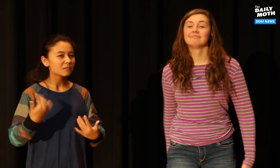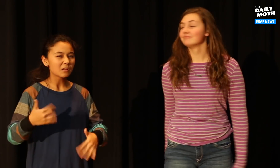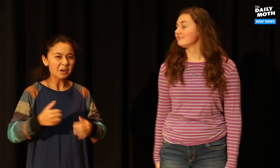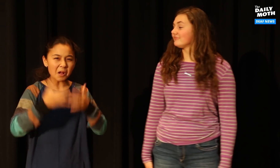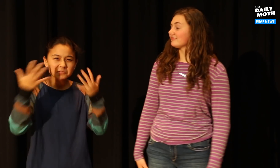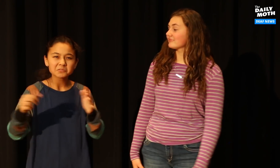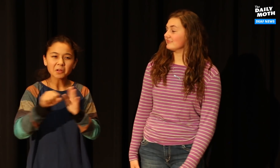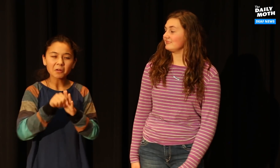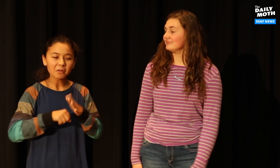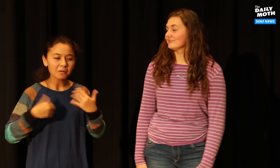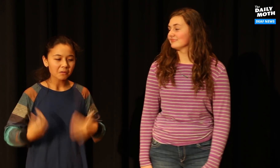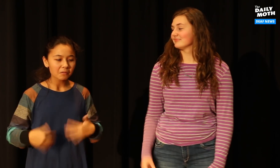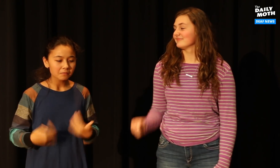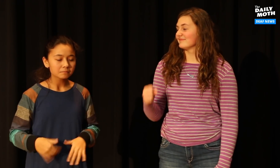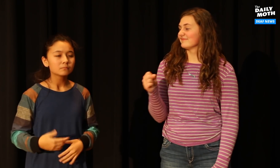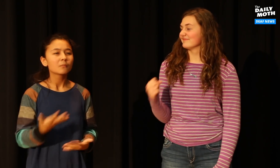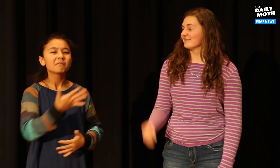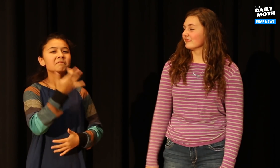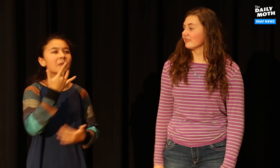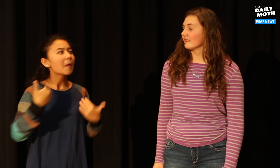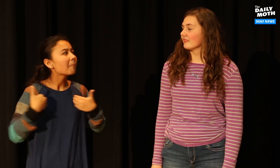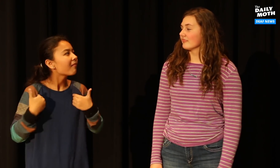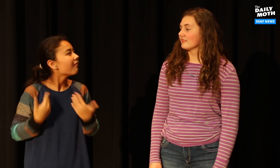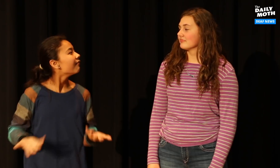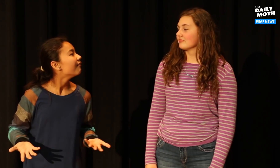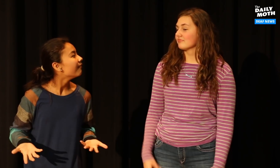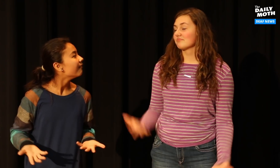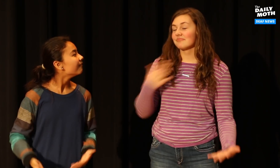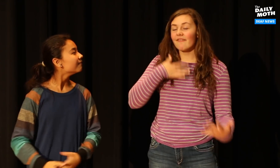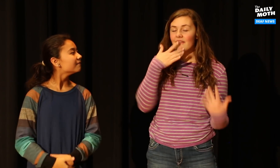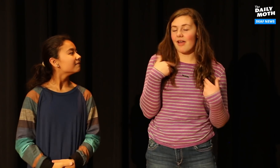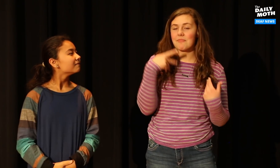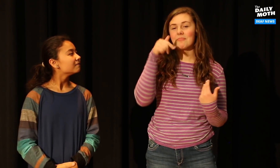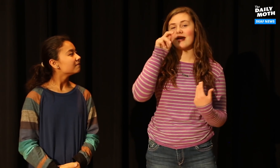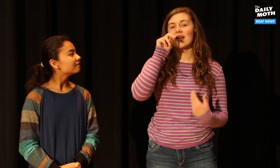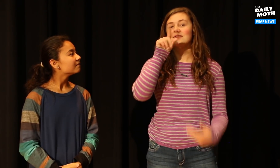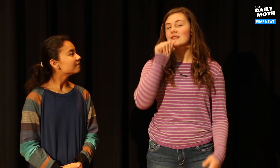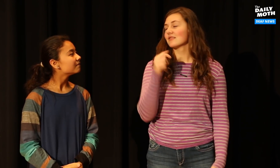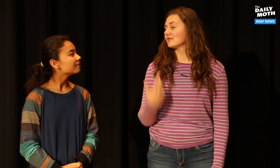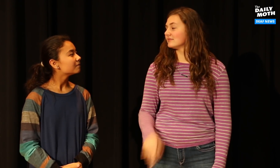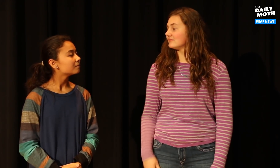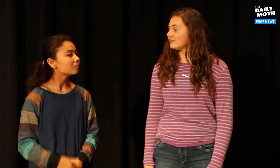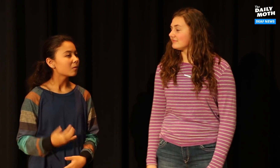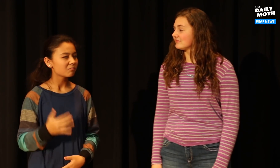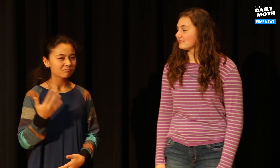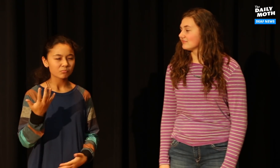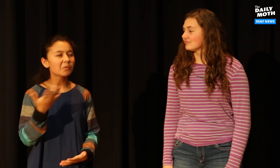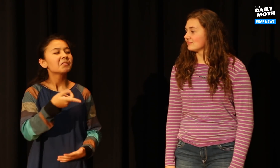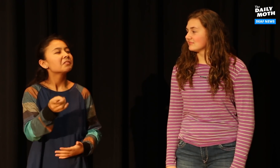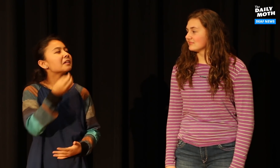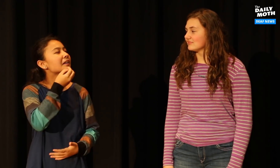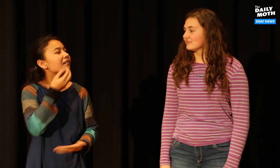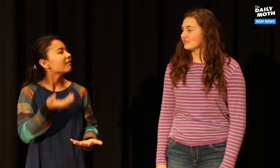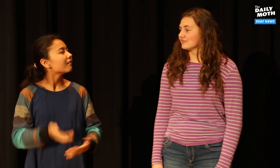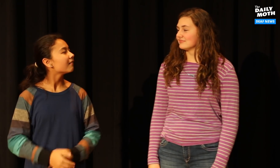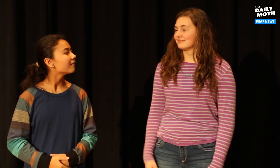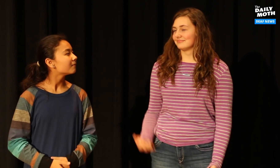Wow, that's a lot of states! What’s your favorite animal? My favorite animal would be the panda bear. And what do panda bears eat?